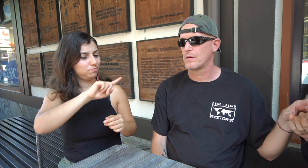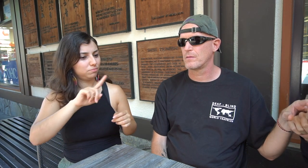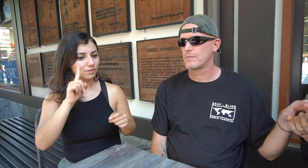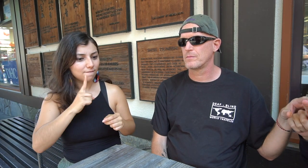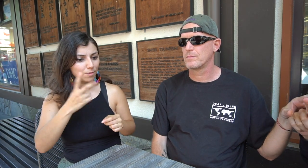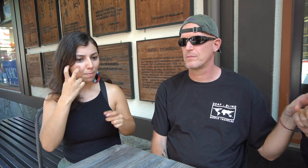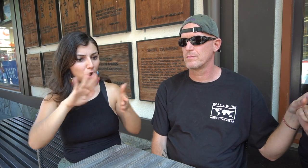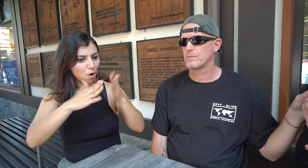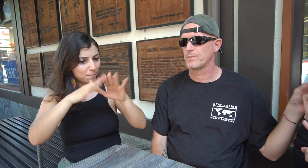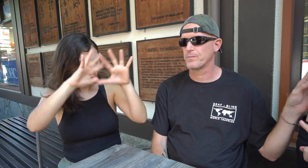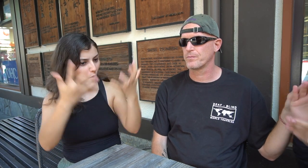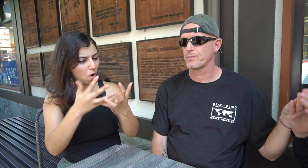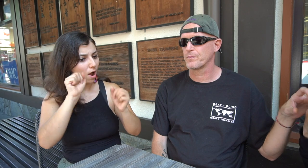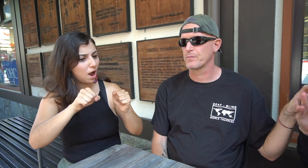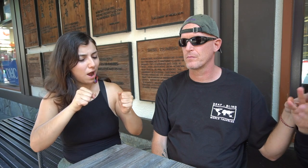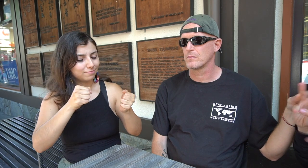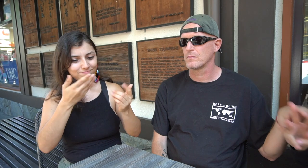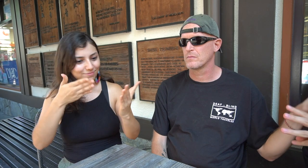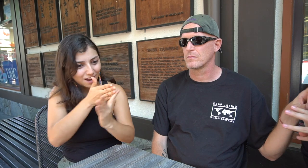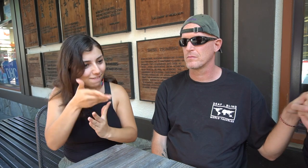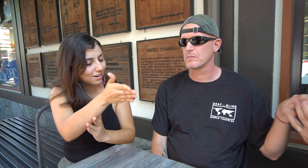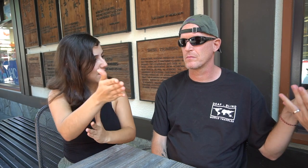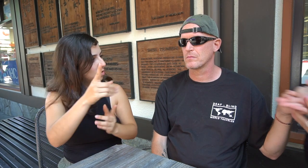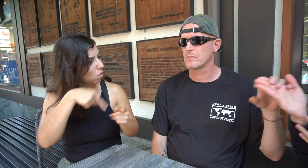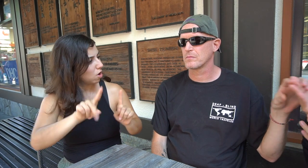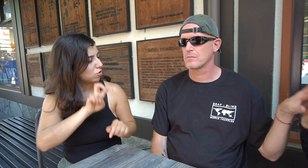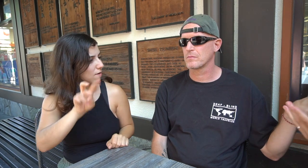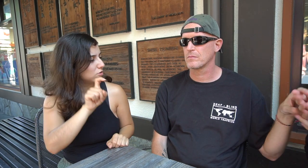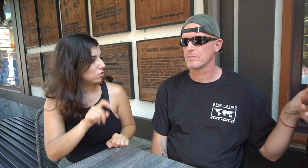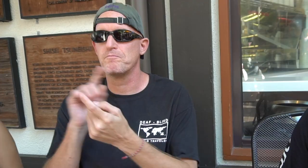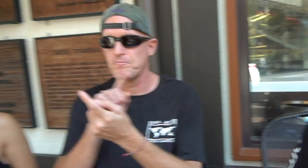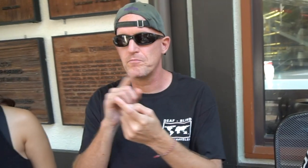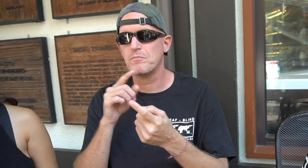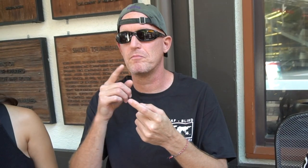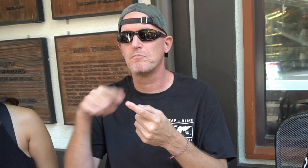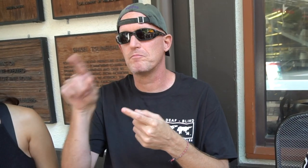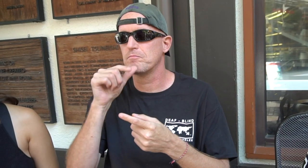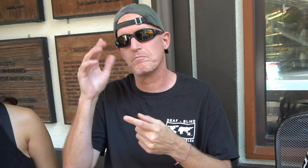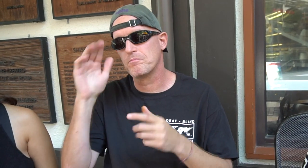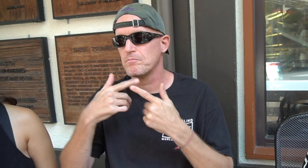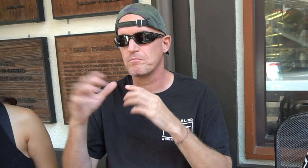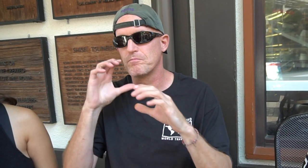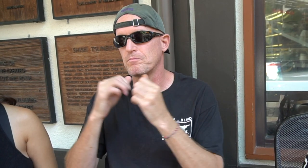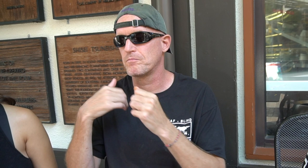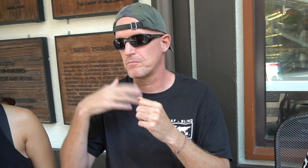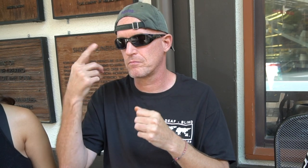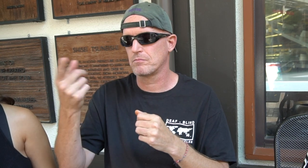around the world find different ways to navigate while traveling? Kevin: When I was meeting with (Deaf) people, they didn't know how to communicate with me because